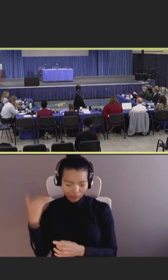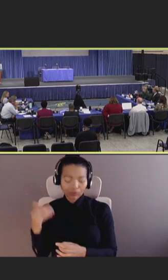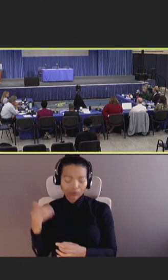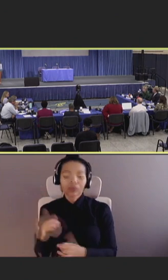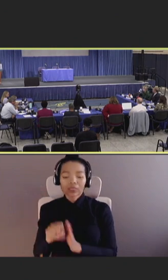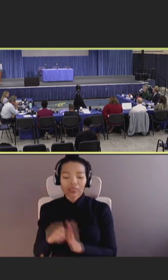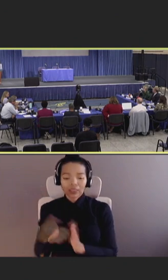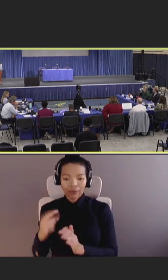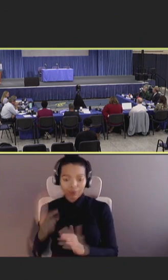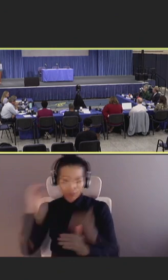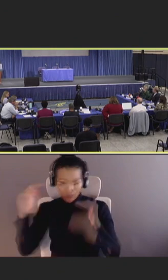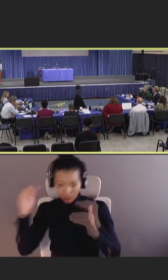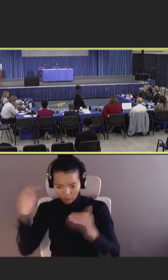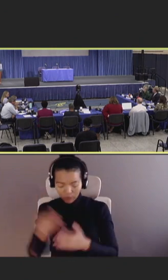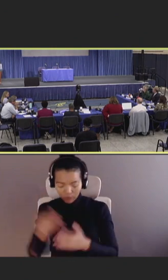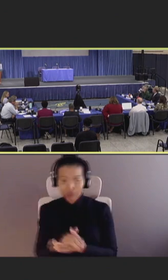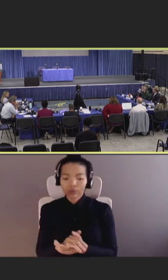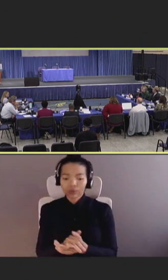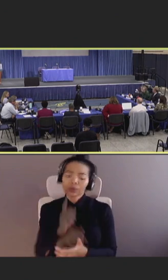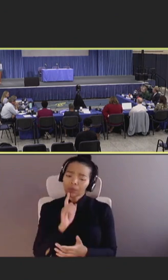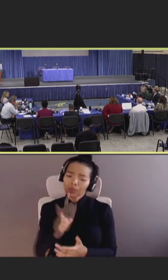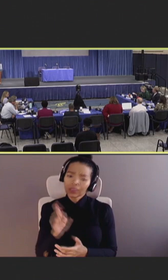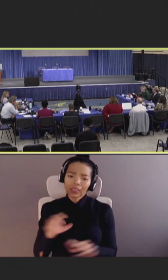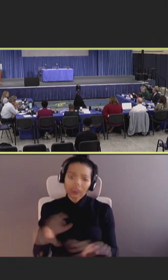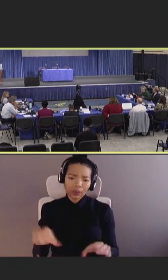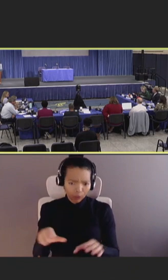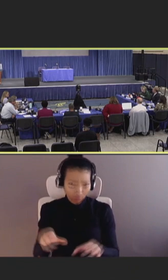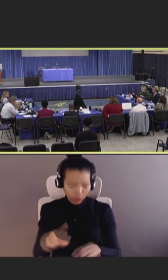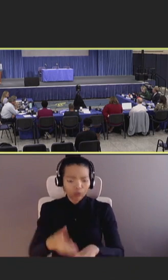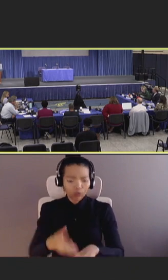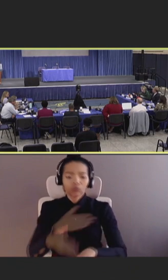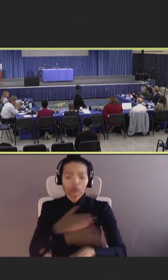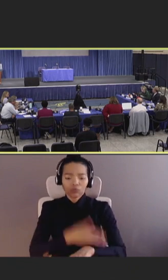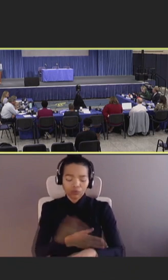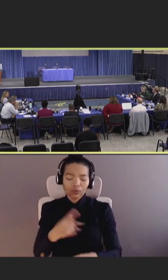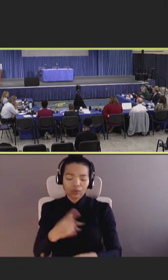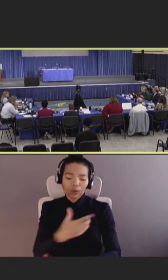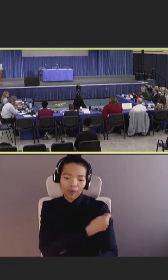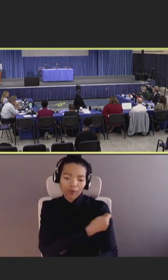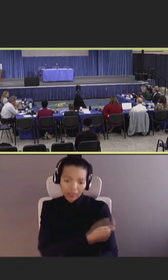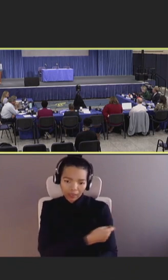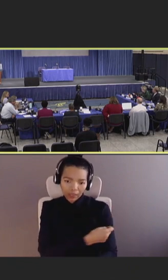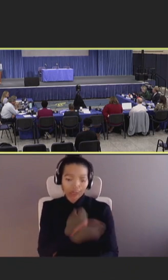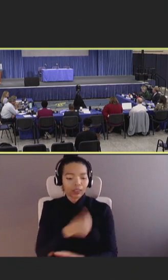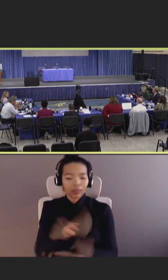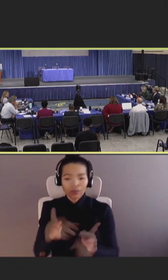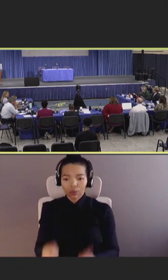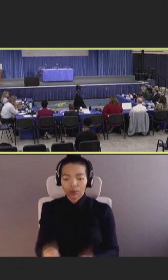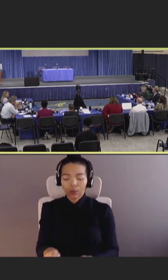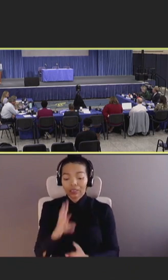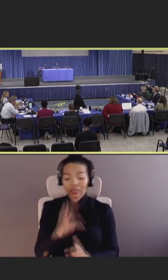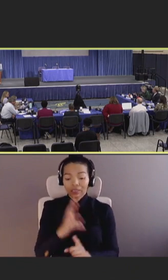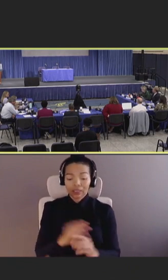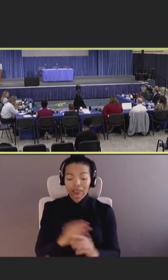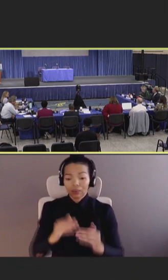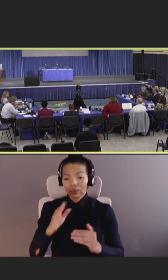We absolutely need to do better in vaccinating everyone, six months and older, to protect them